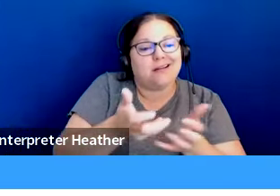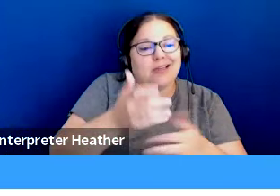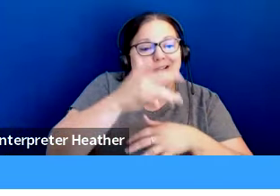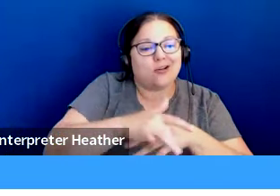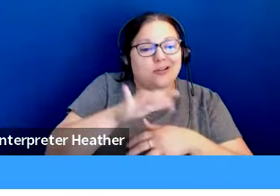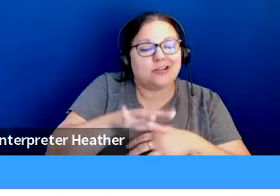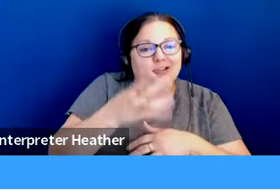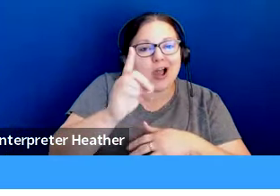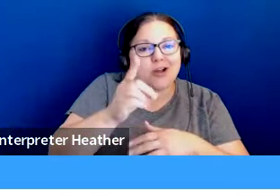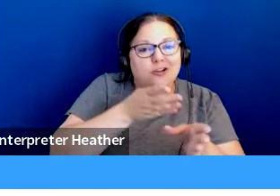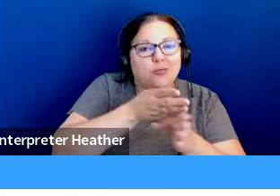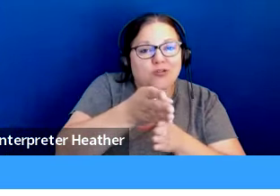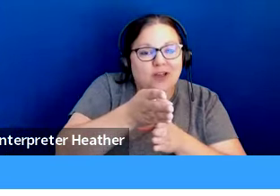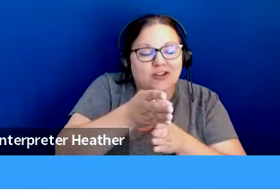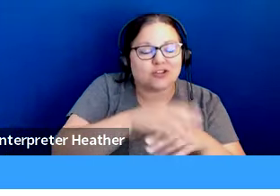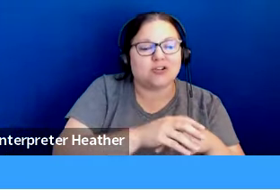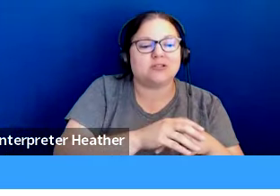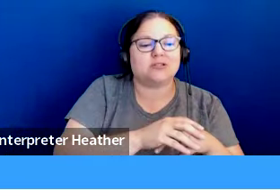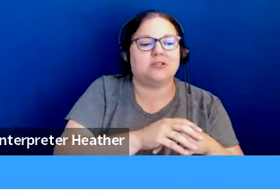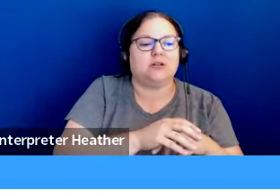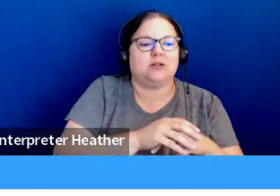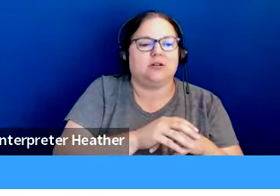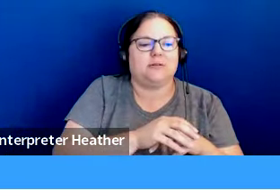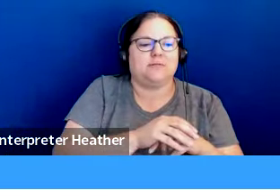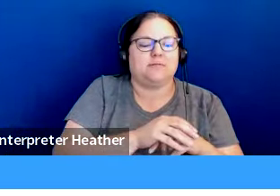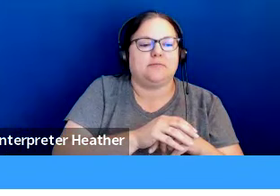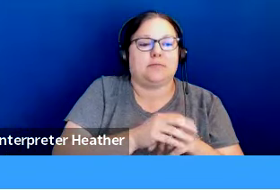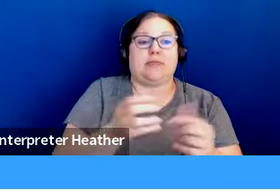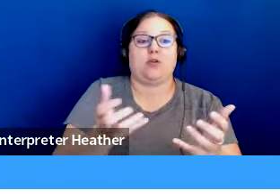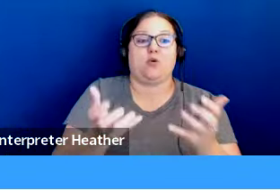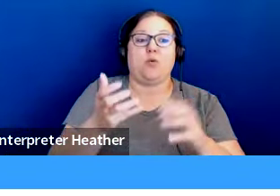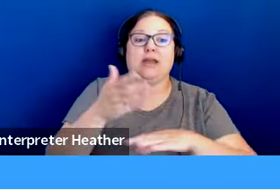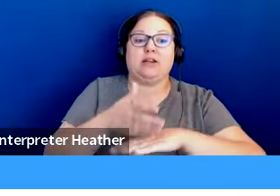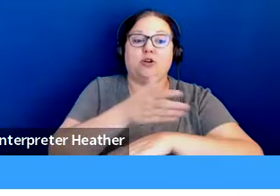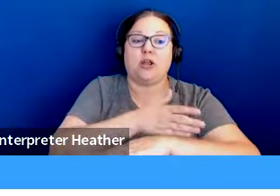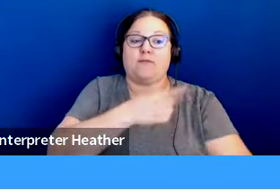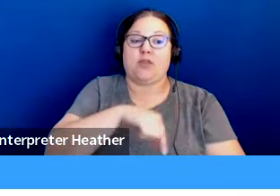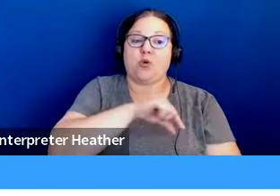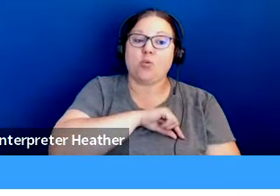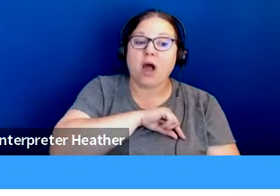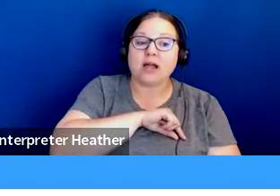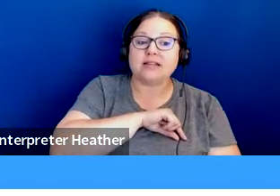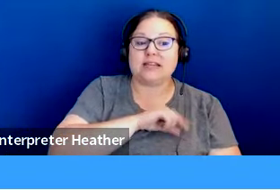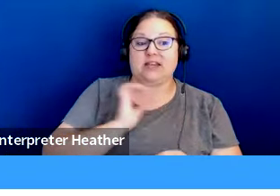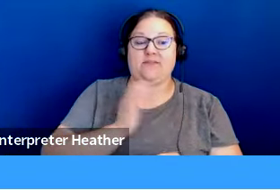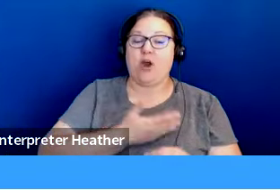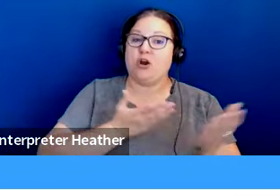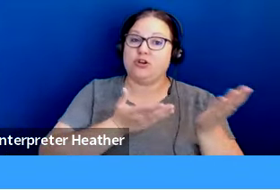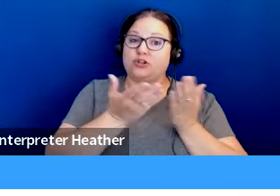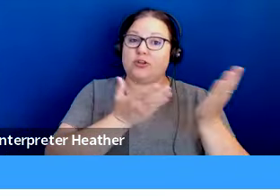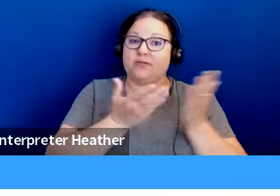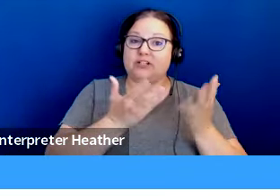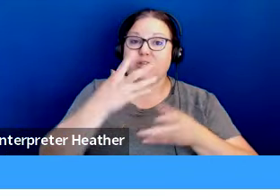years of work, we wanted to improve the quality of our services that were in pediatric primary